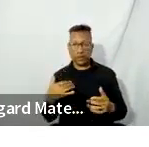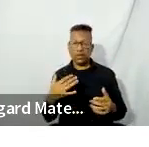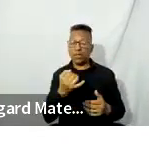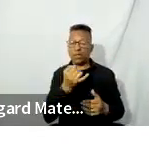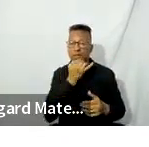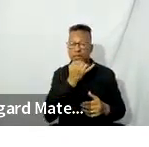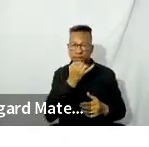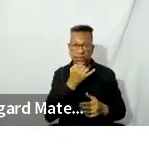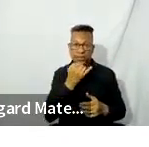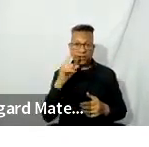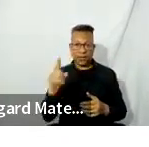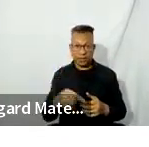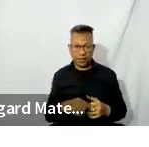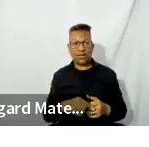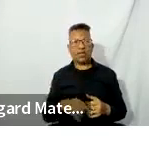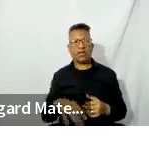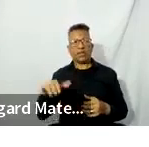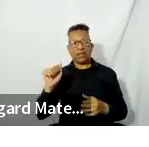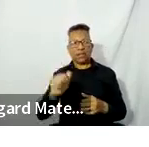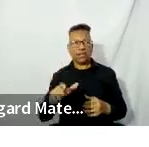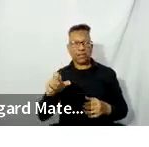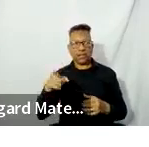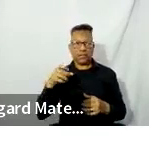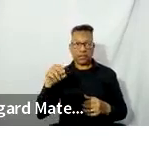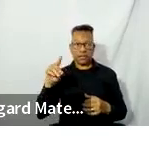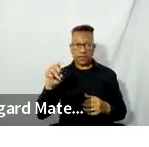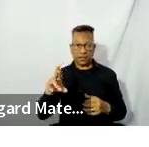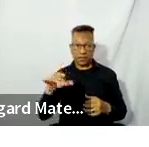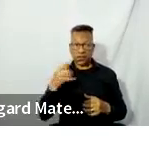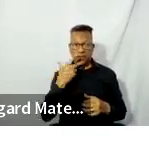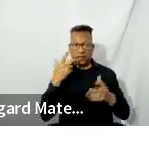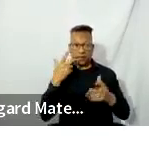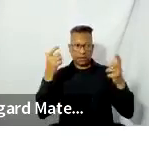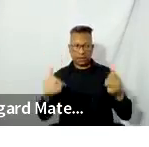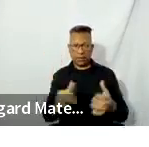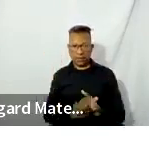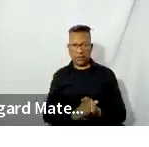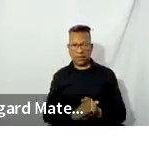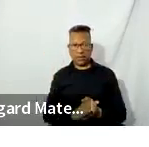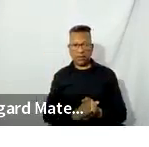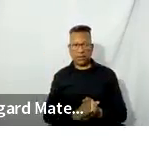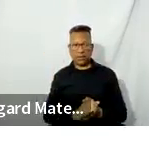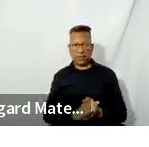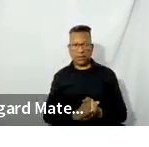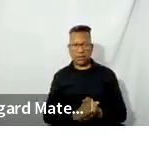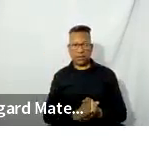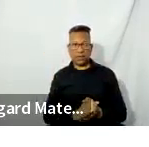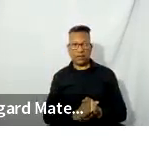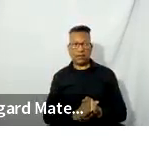from alexander from alexander Laura. So this is So this is not something that it's not something that it's not something that I've